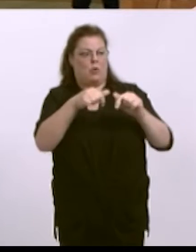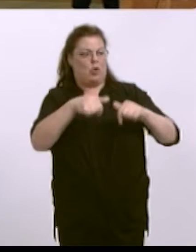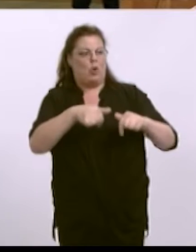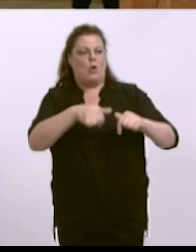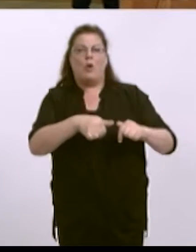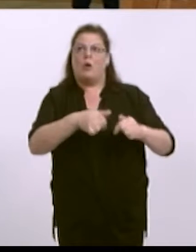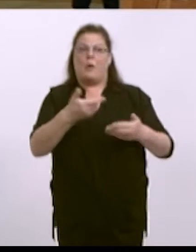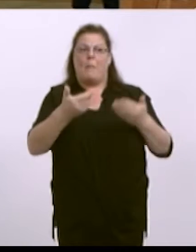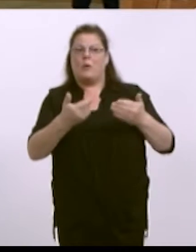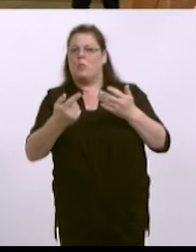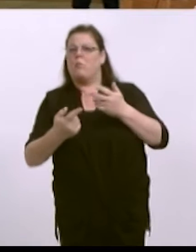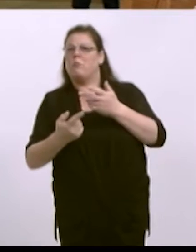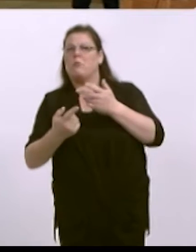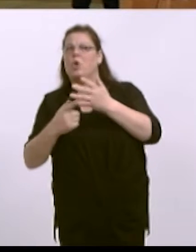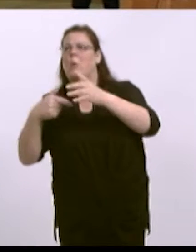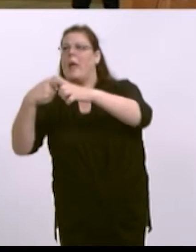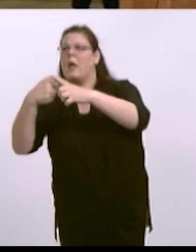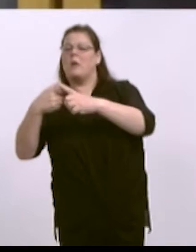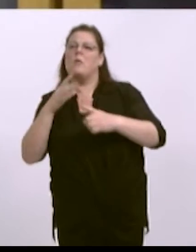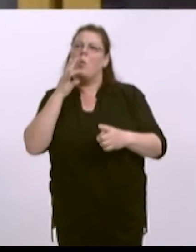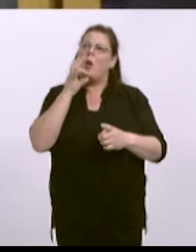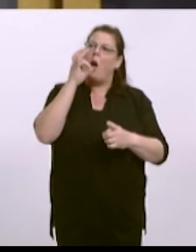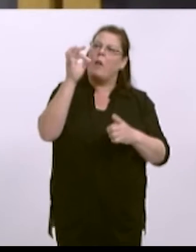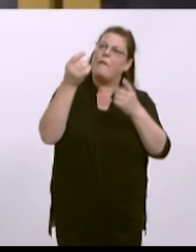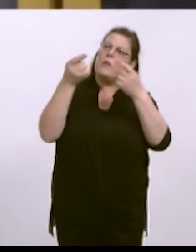In light of that, will the First Minister consider whether providing means-tested grants